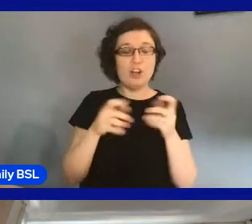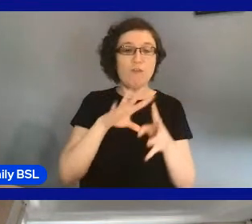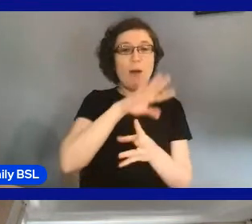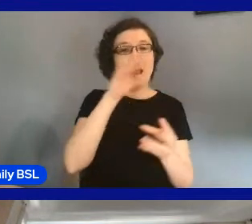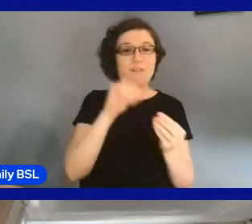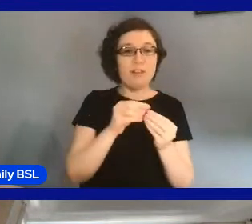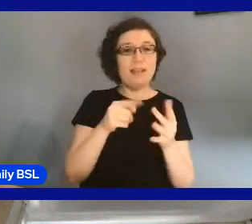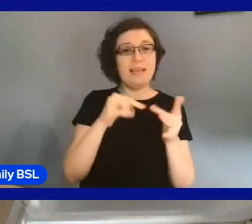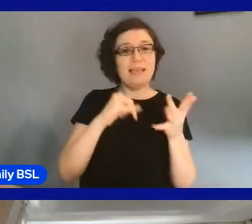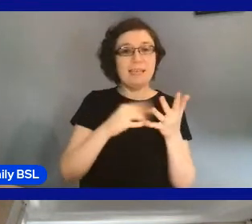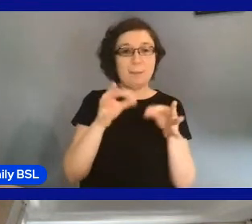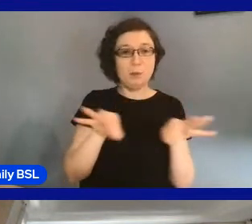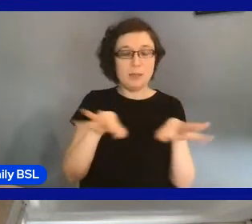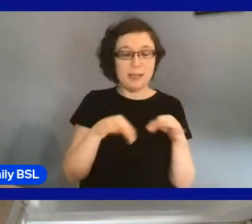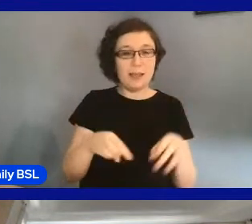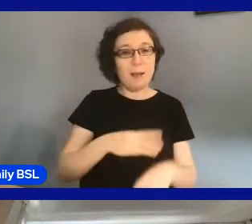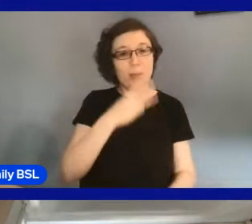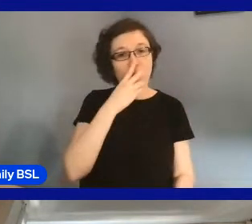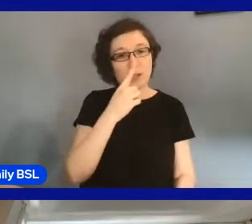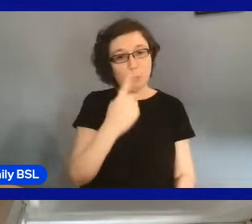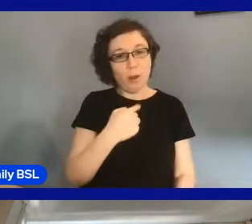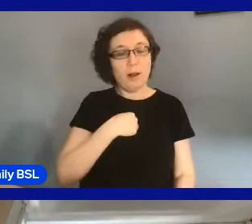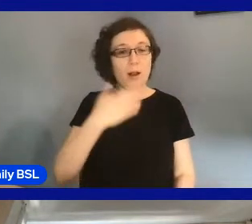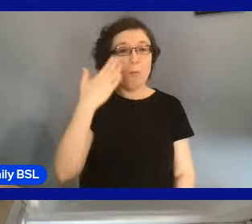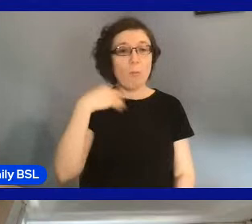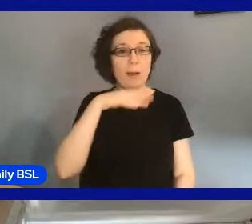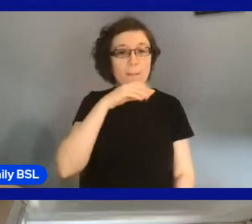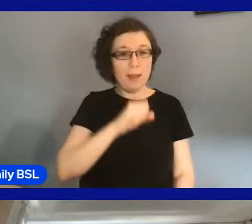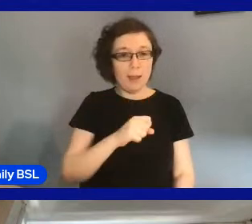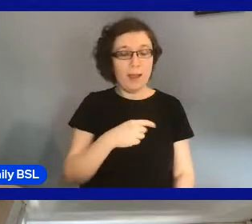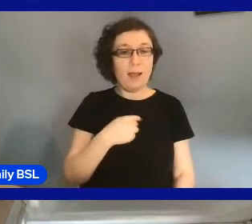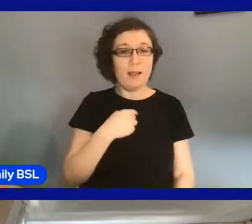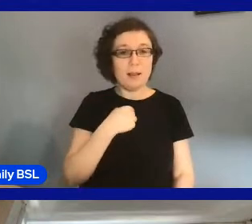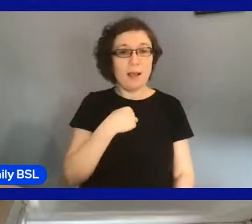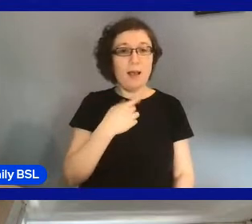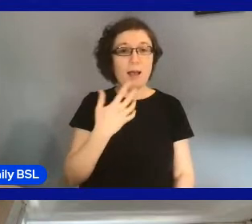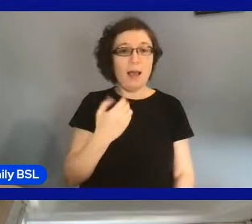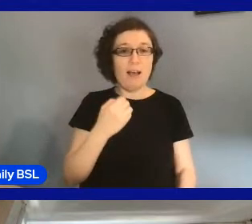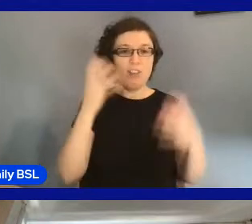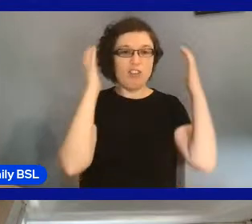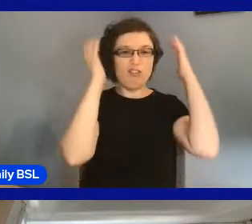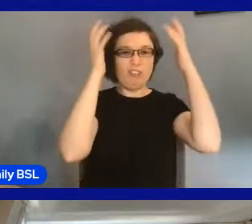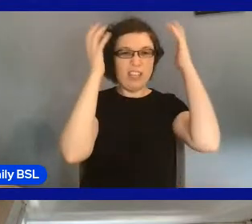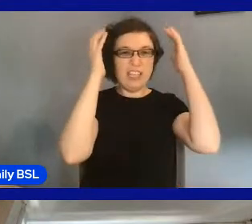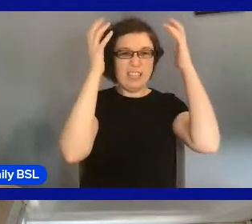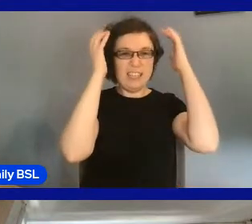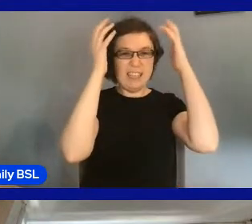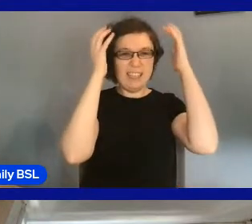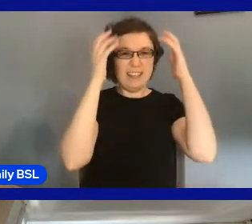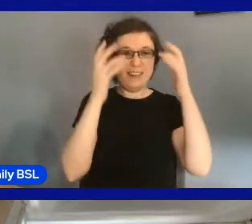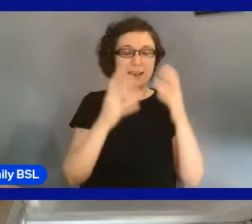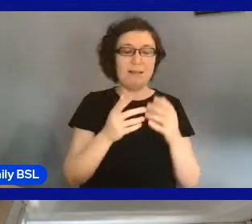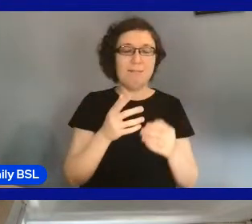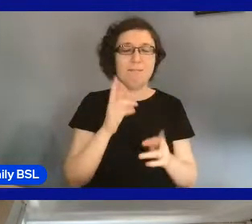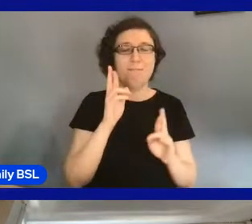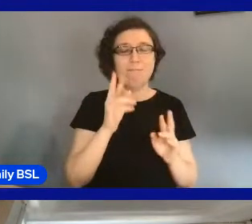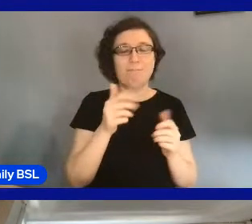My name is Ben Price I am a project manager for everything is music, I am 31, I am a white